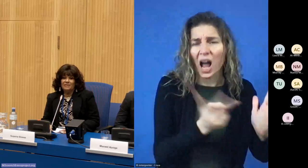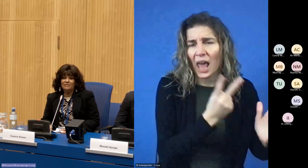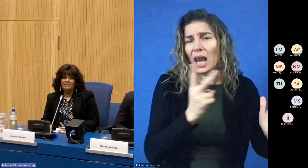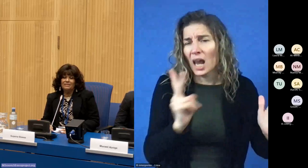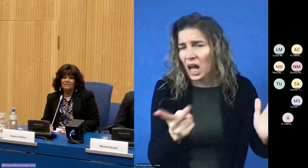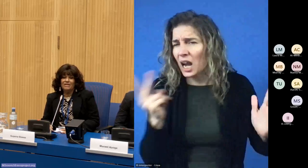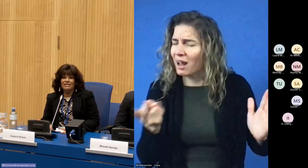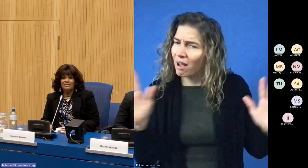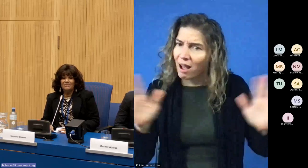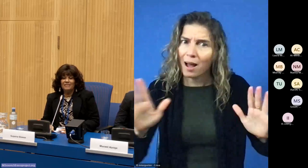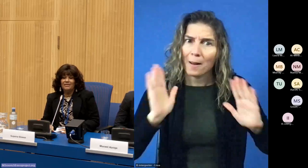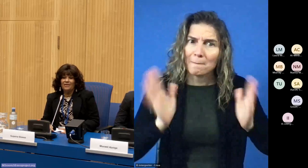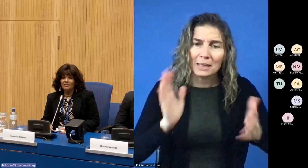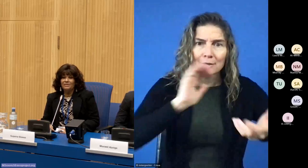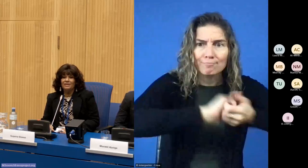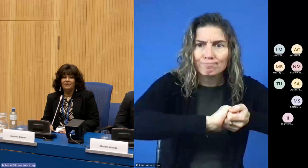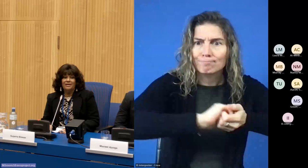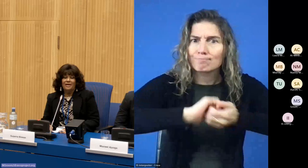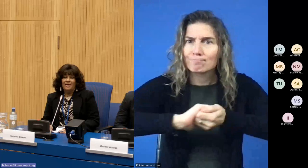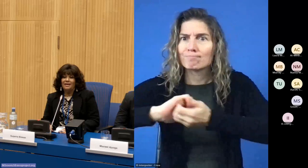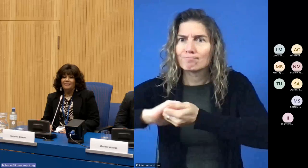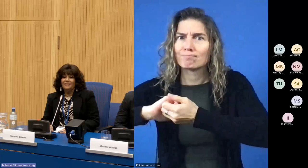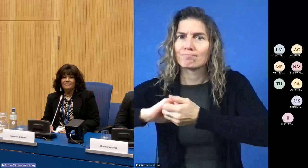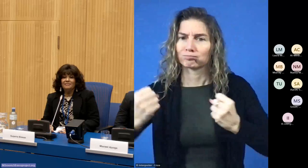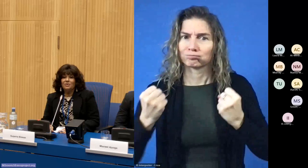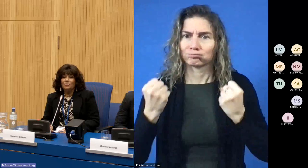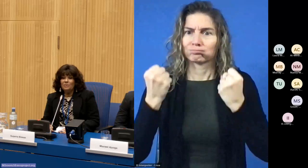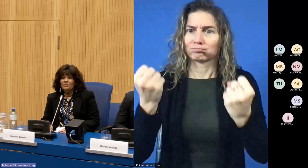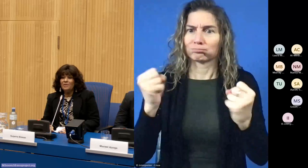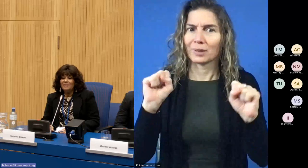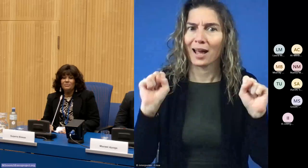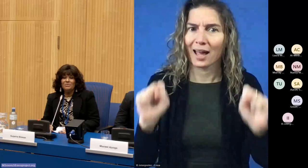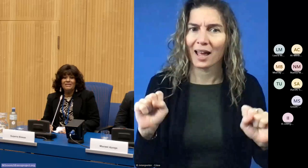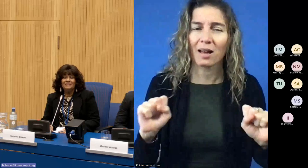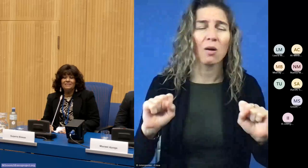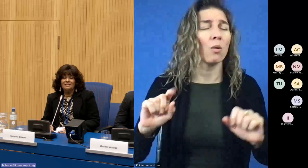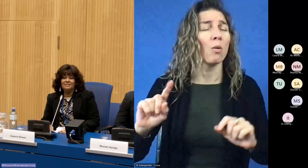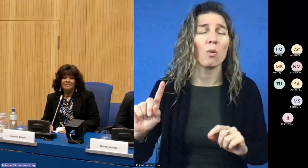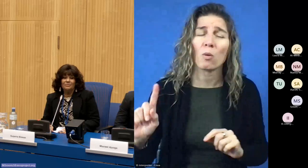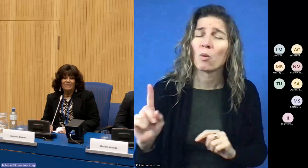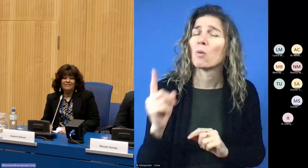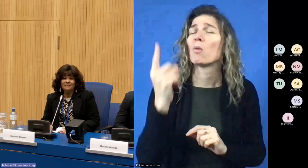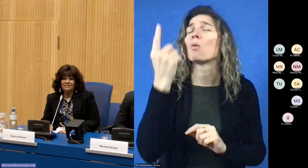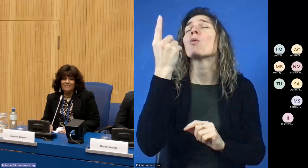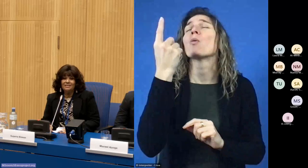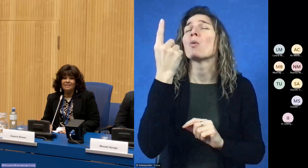difficulties and the challenges that are out there. And I think the only way we can succeed